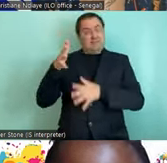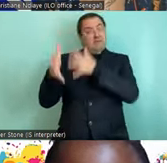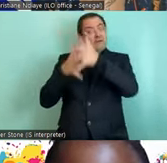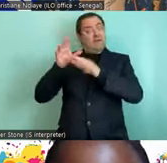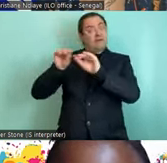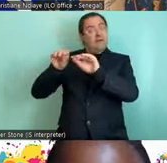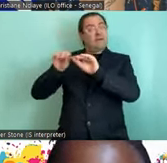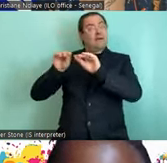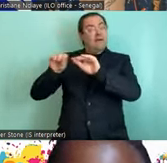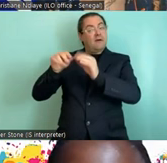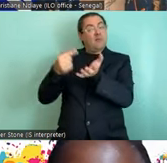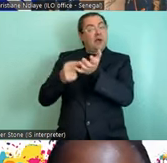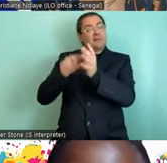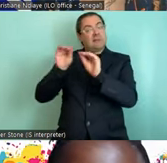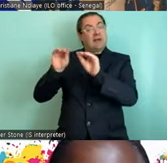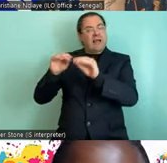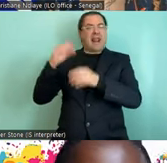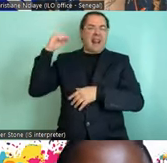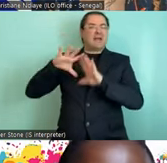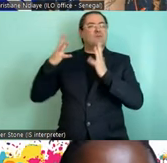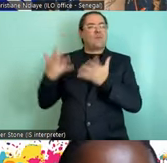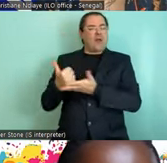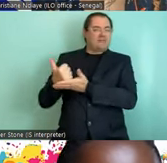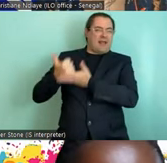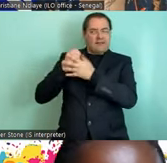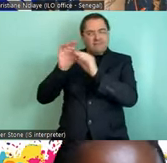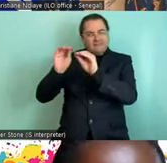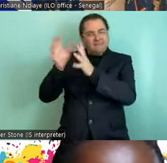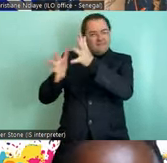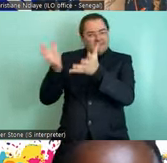10:43:19 with light for the world. Then the induction training they have went through